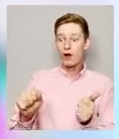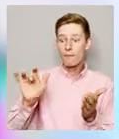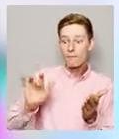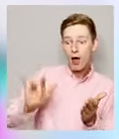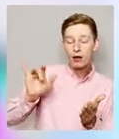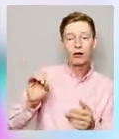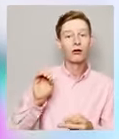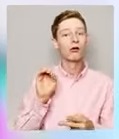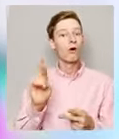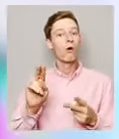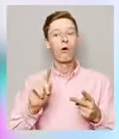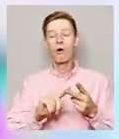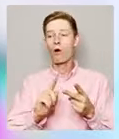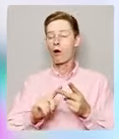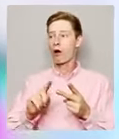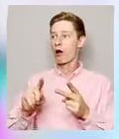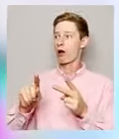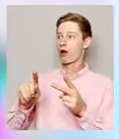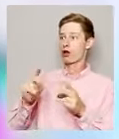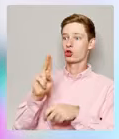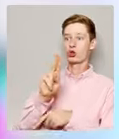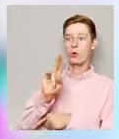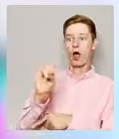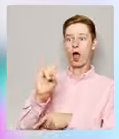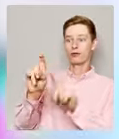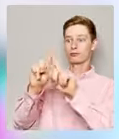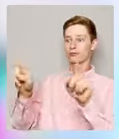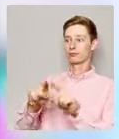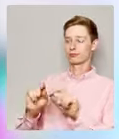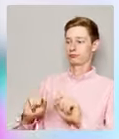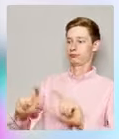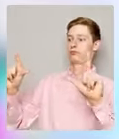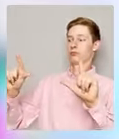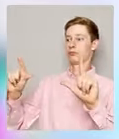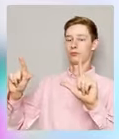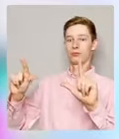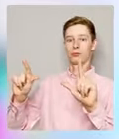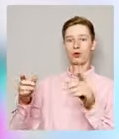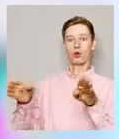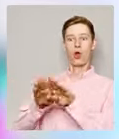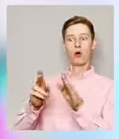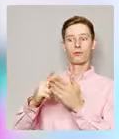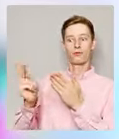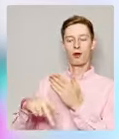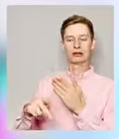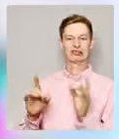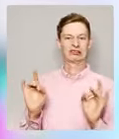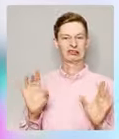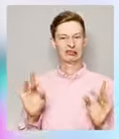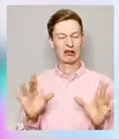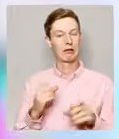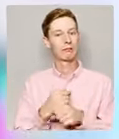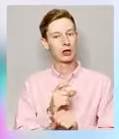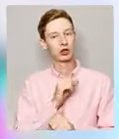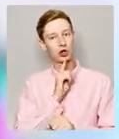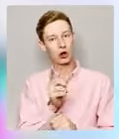lowering the weights on them can help prevent accidents. Use your best judgment and remember that any interaction generosity can be tuned